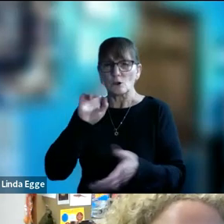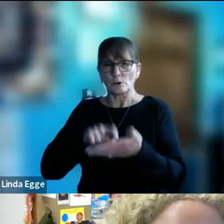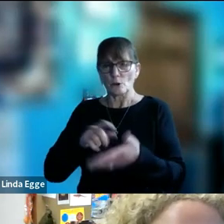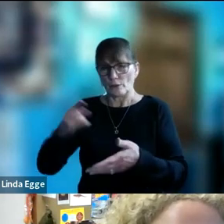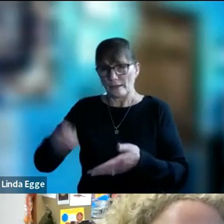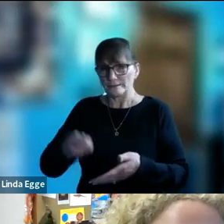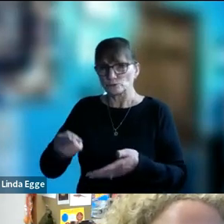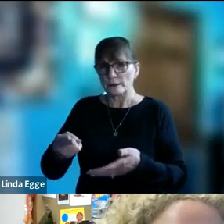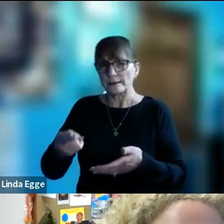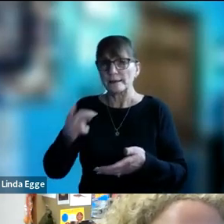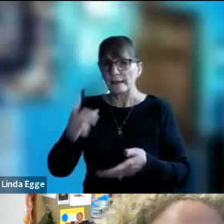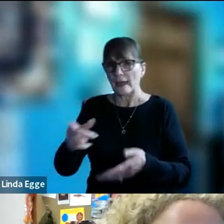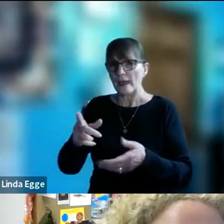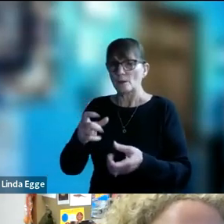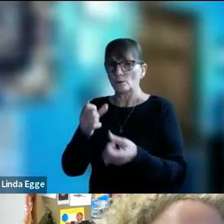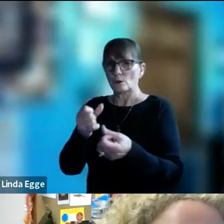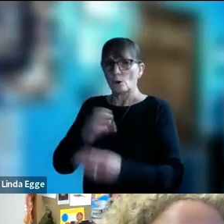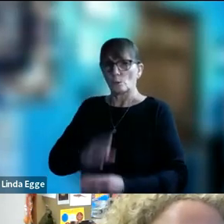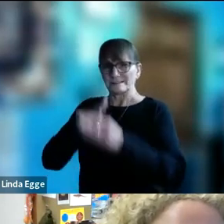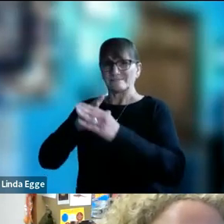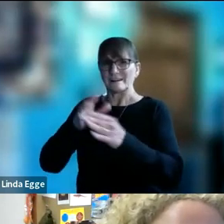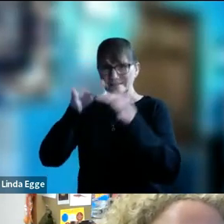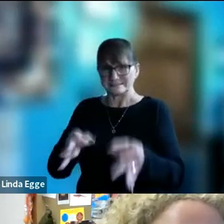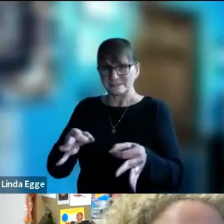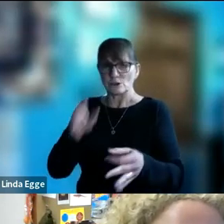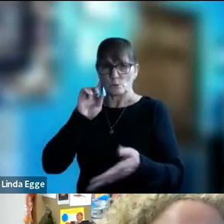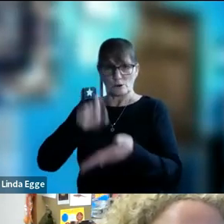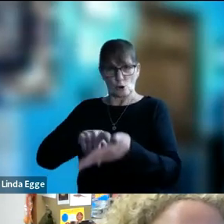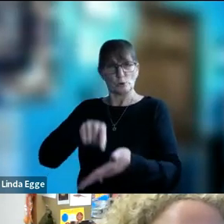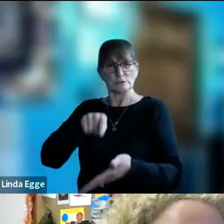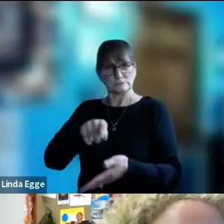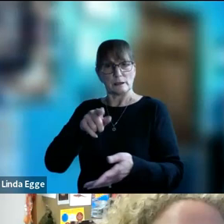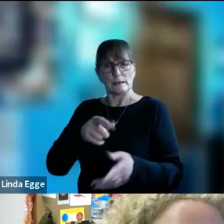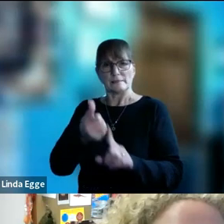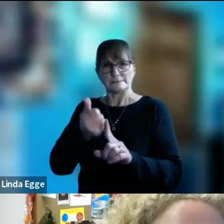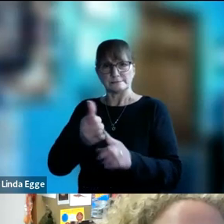and we're defending that decision that yes, we see the self-medicating going on,